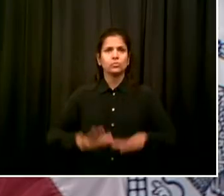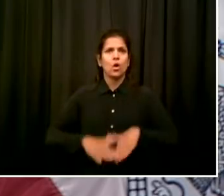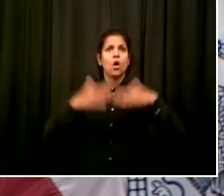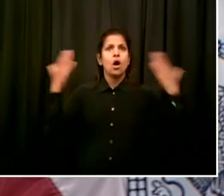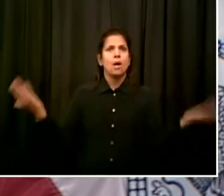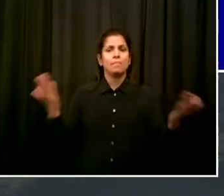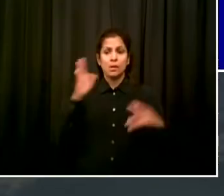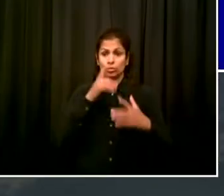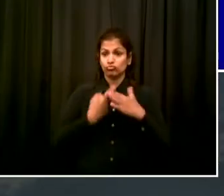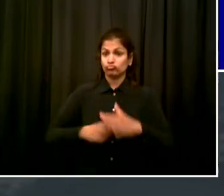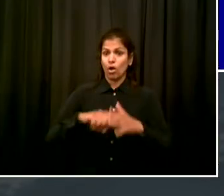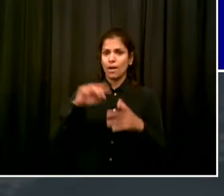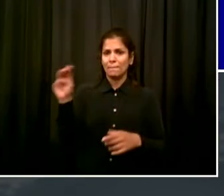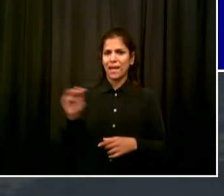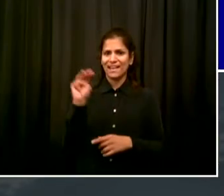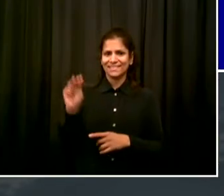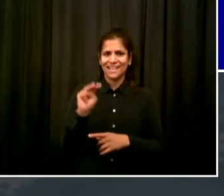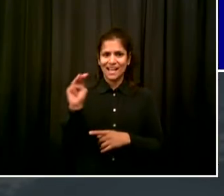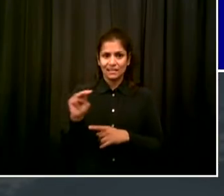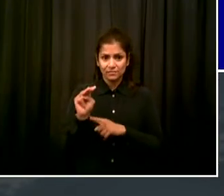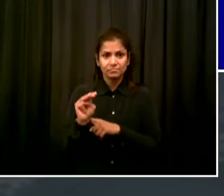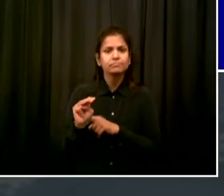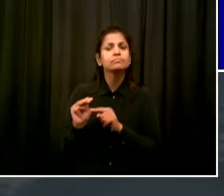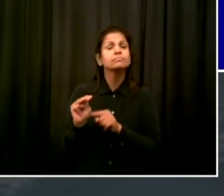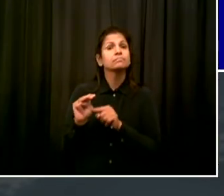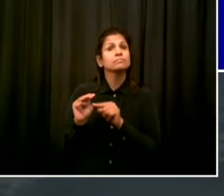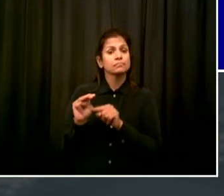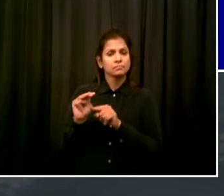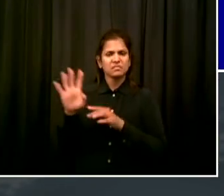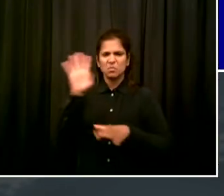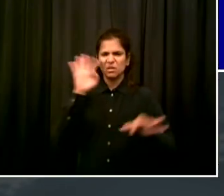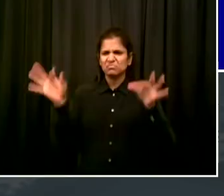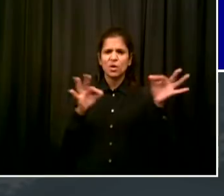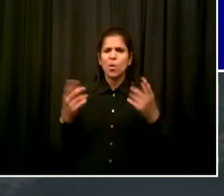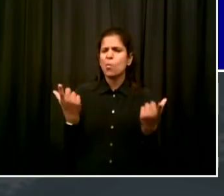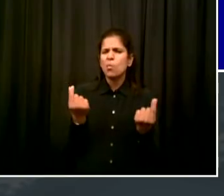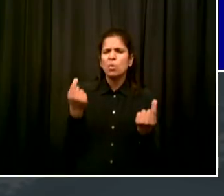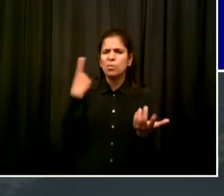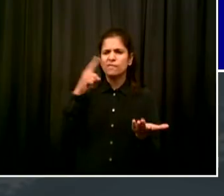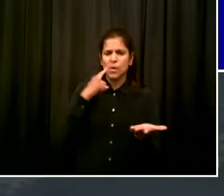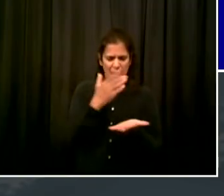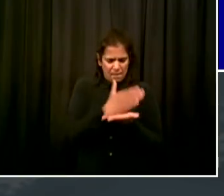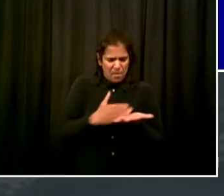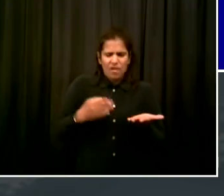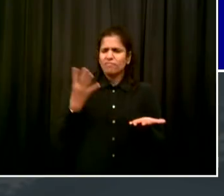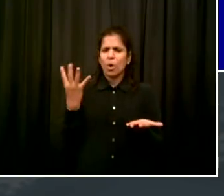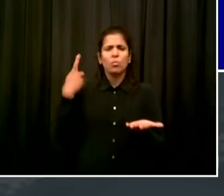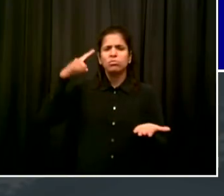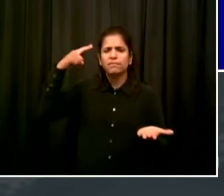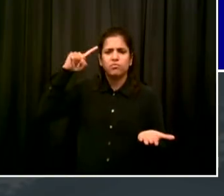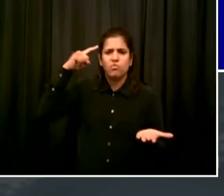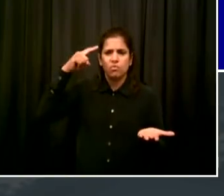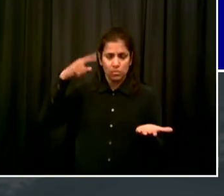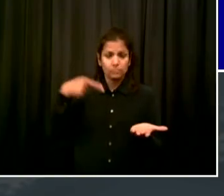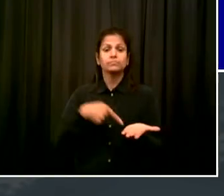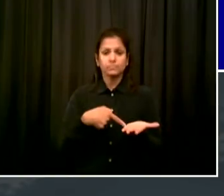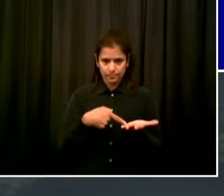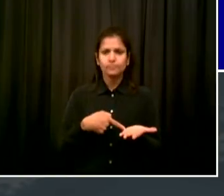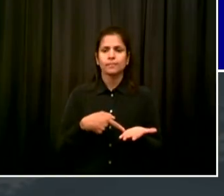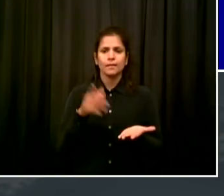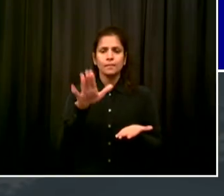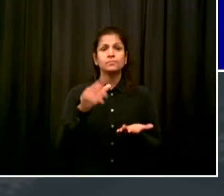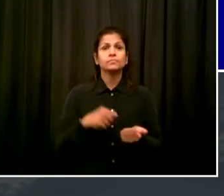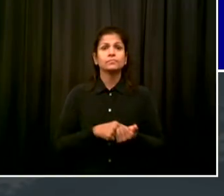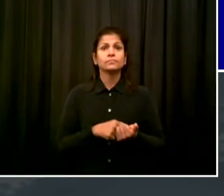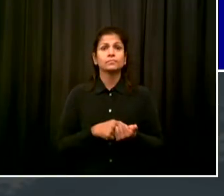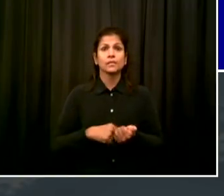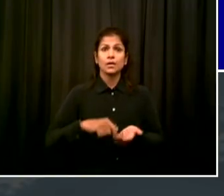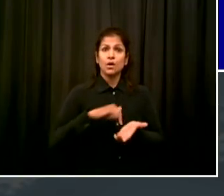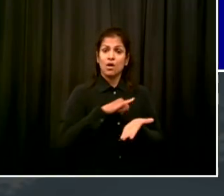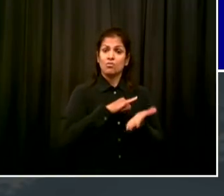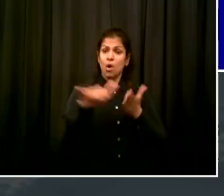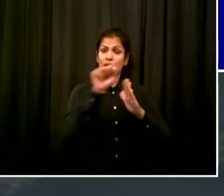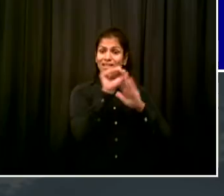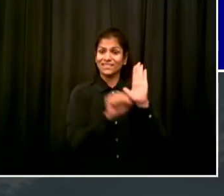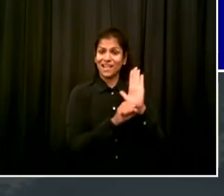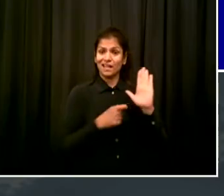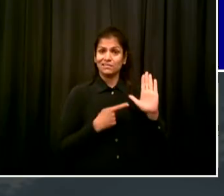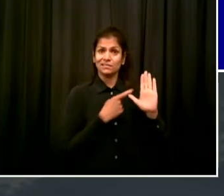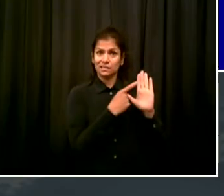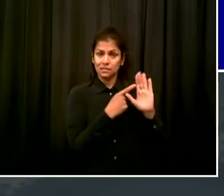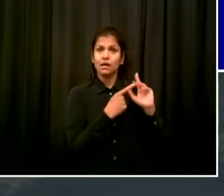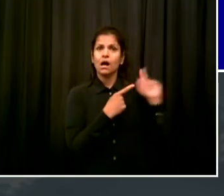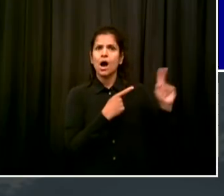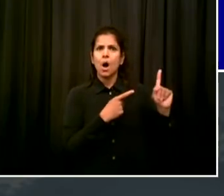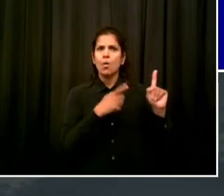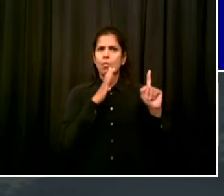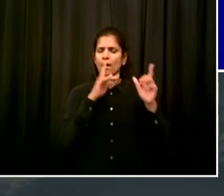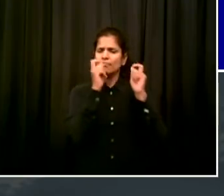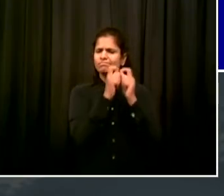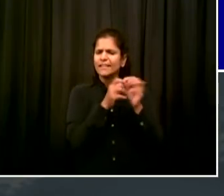THE CORNER AND A